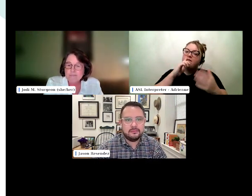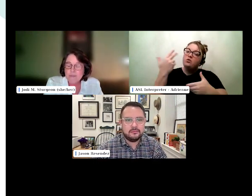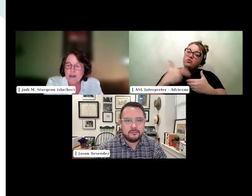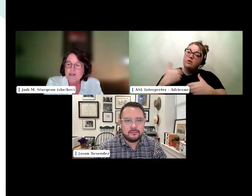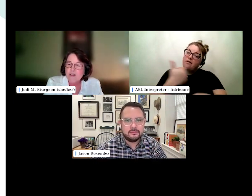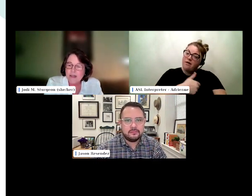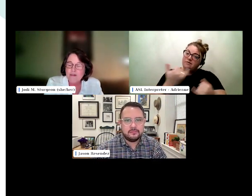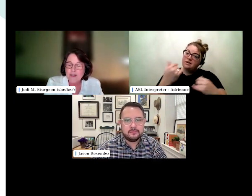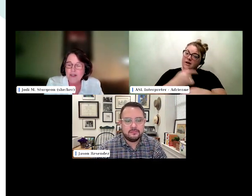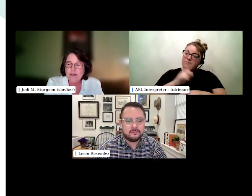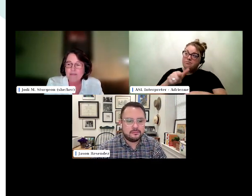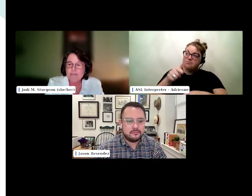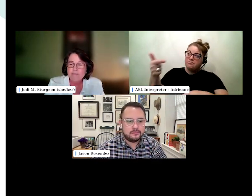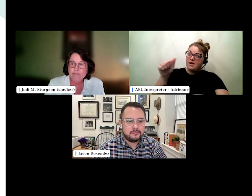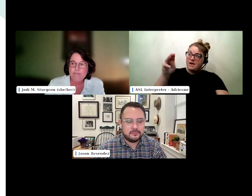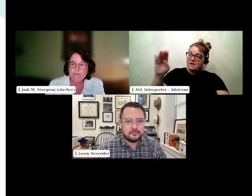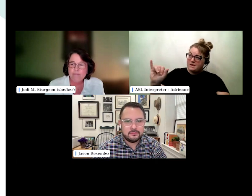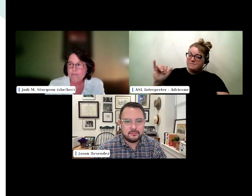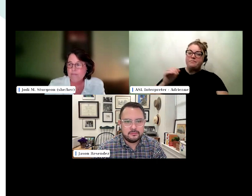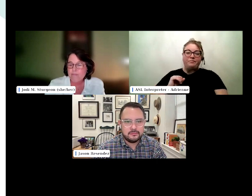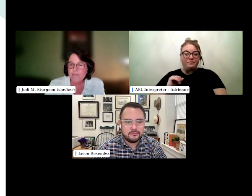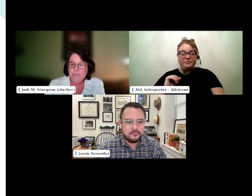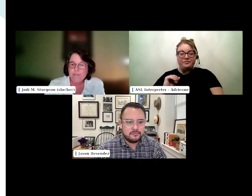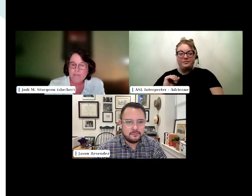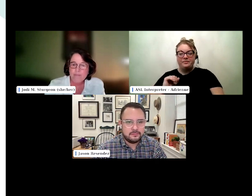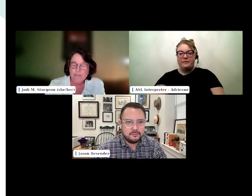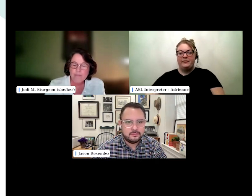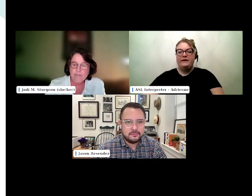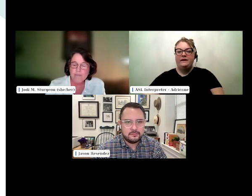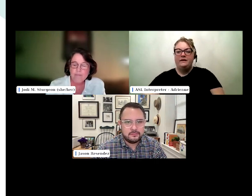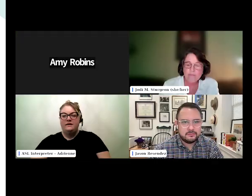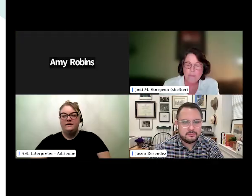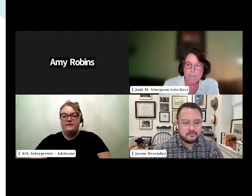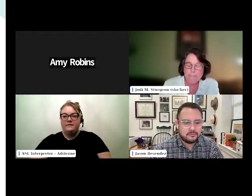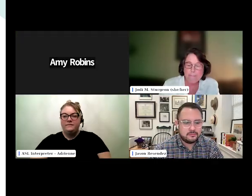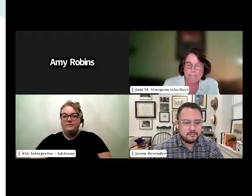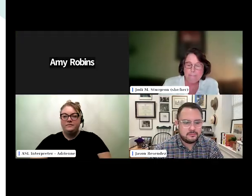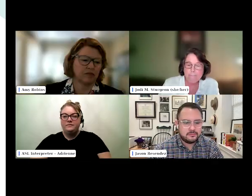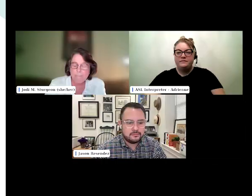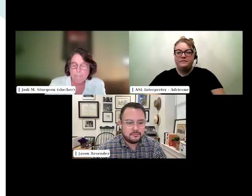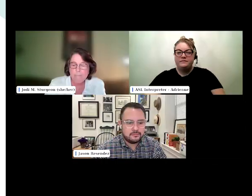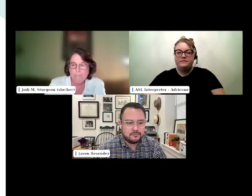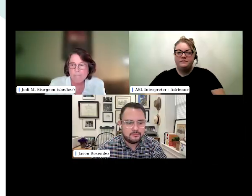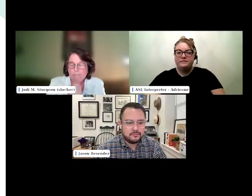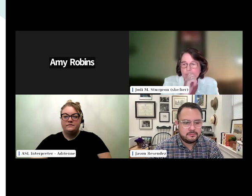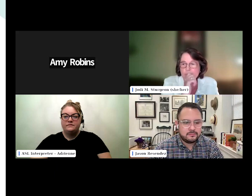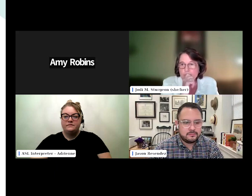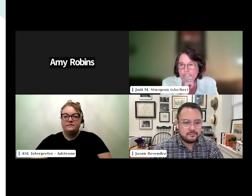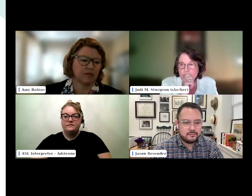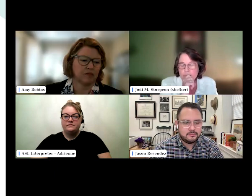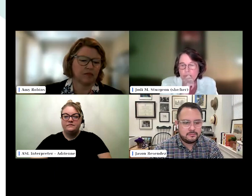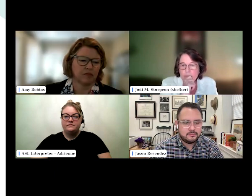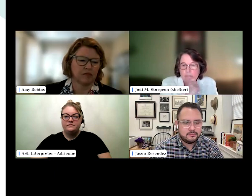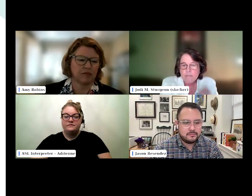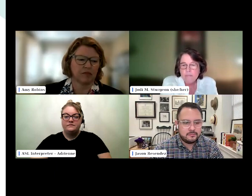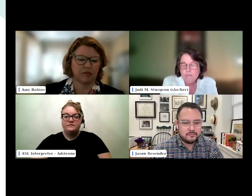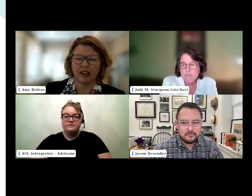And turn it back over to Amy.